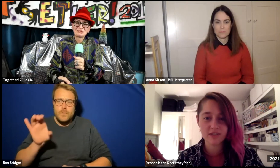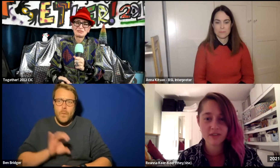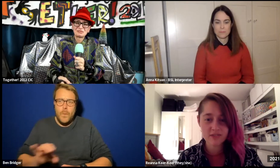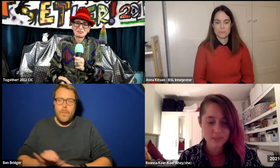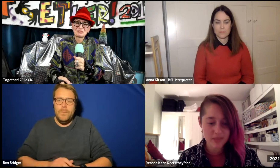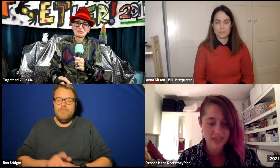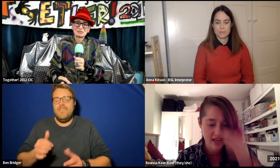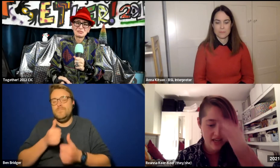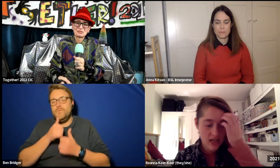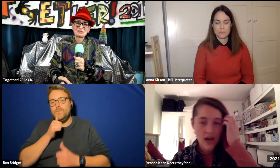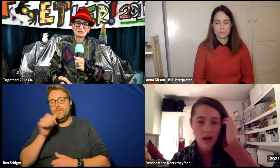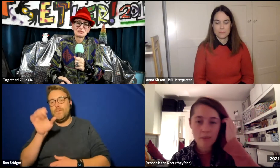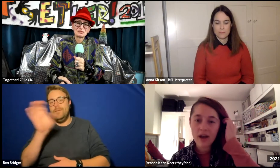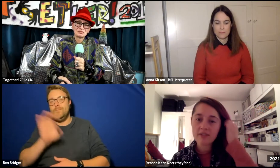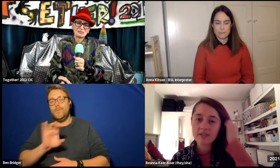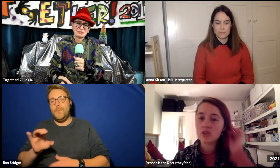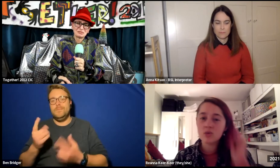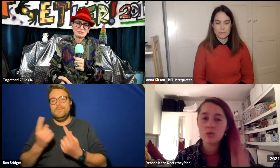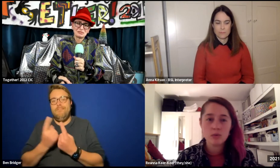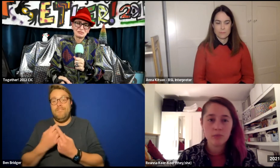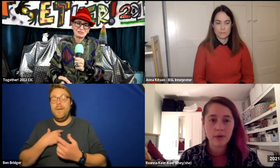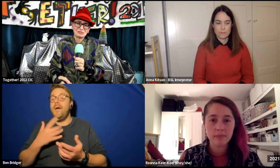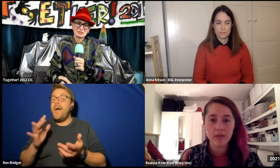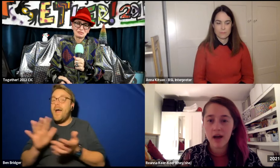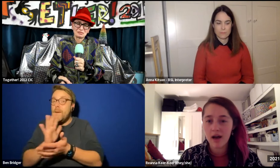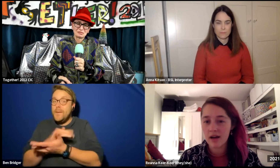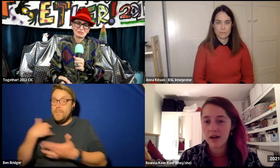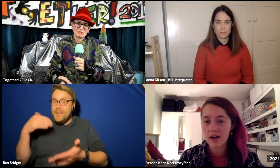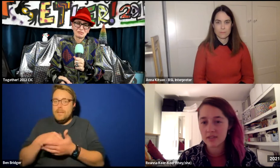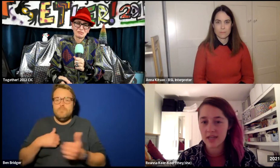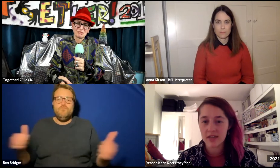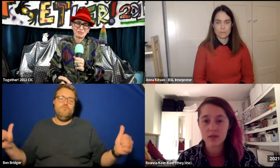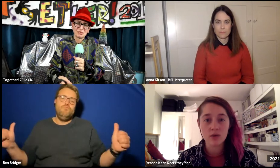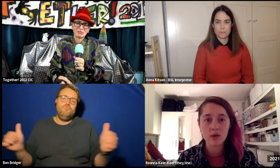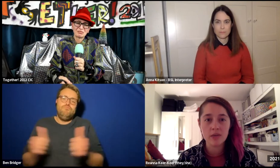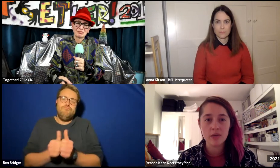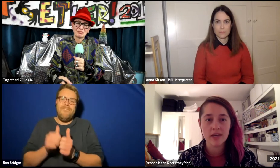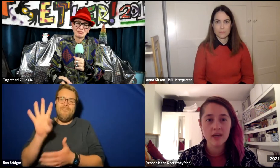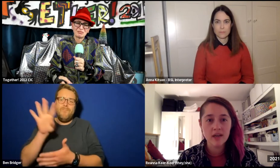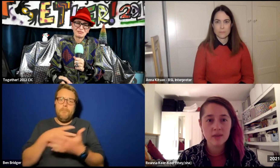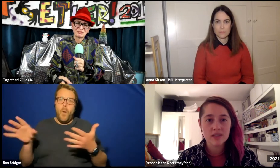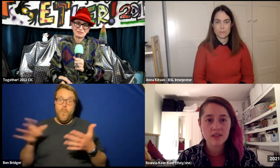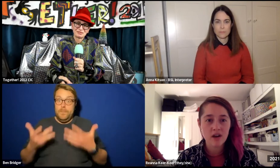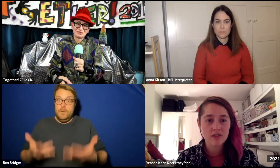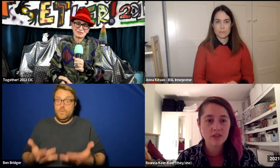Lovely to be here, I have a short poem for today called Opening, which is after